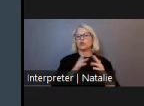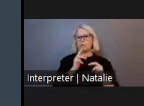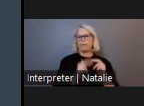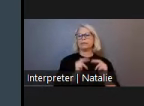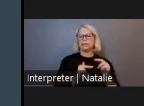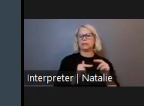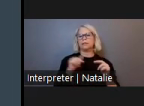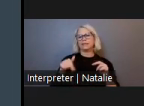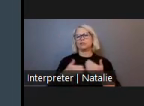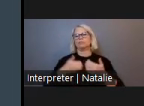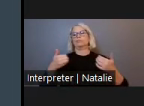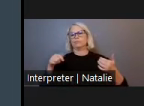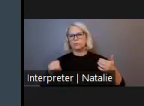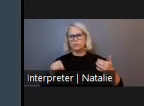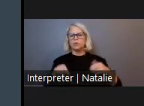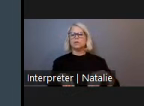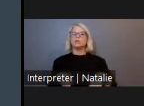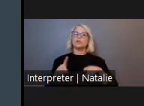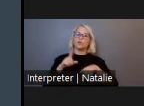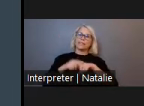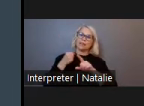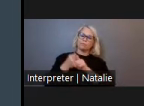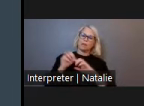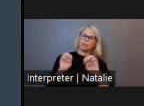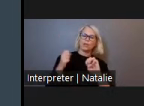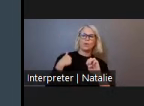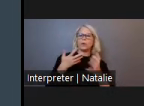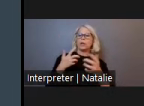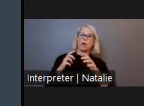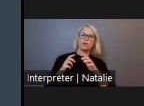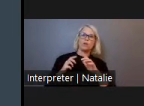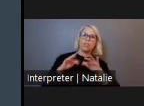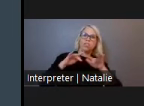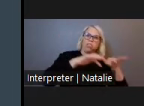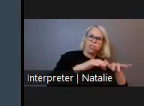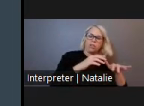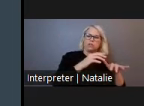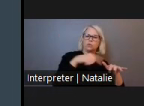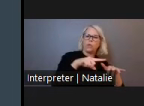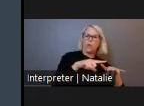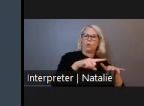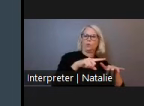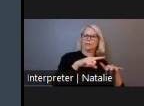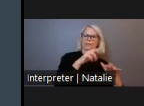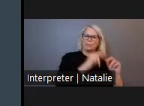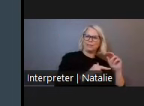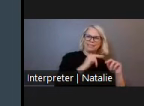In times of an emergency, we do not want to overcrowd those buildings, so we do want to